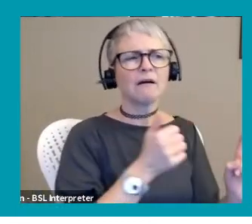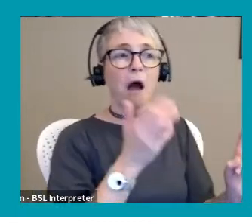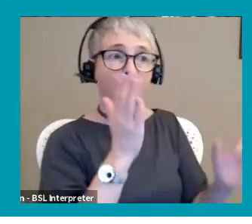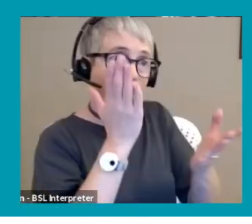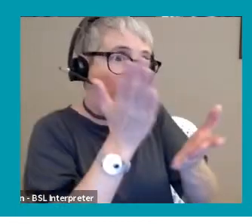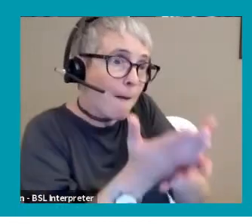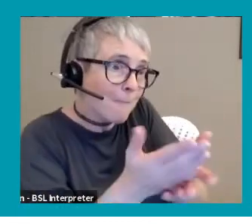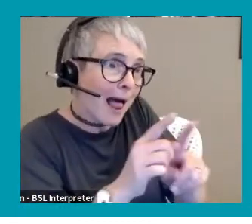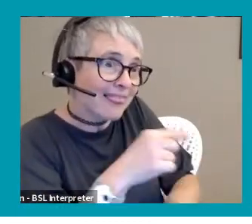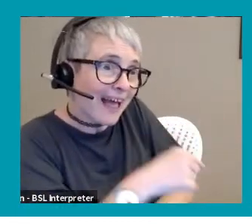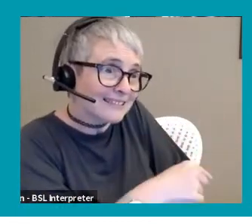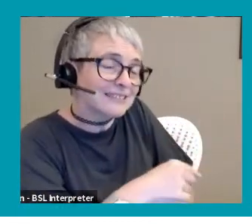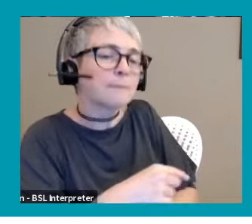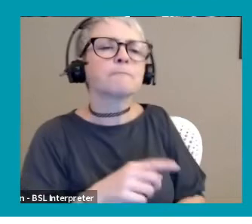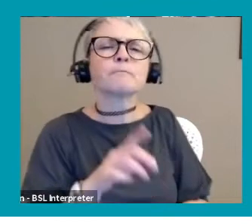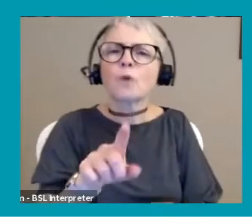Glass door is also an interesting place to look at that stuff.